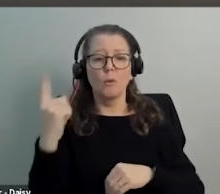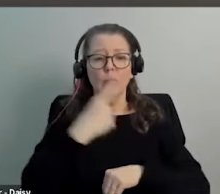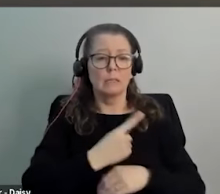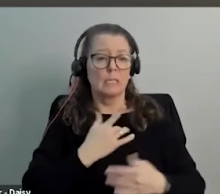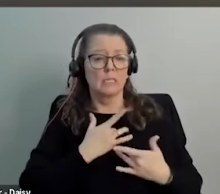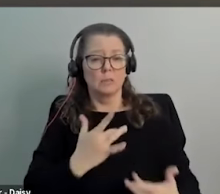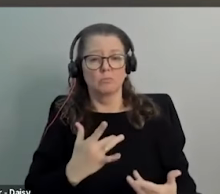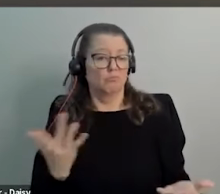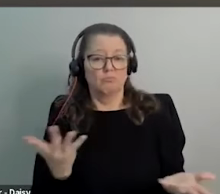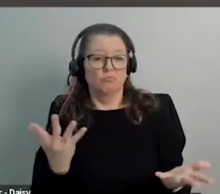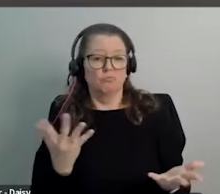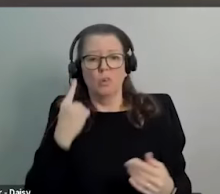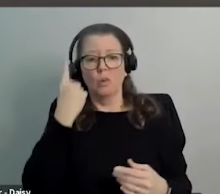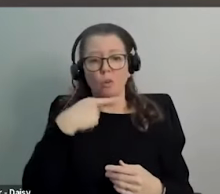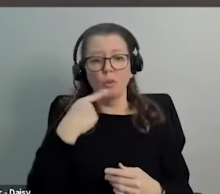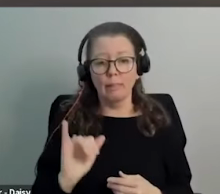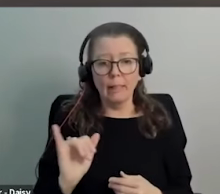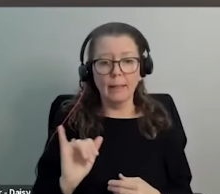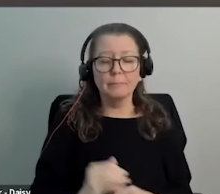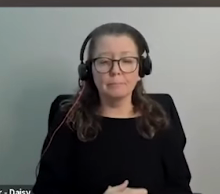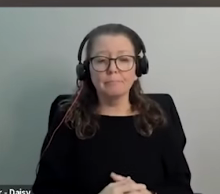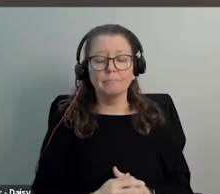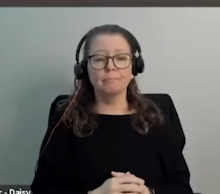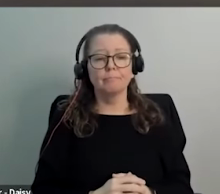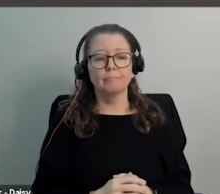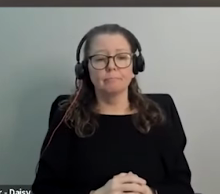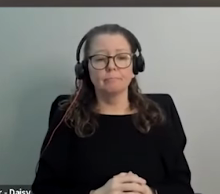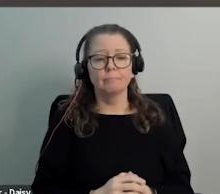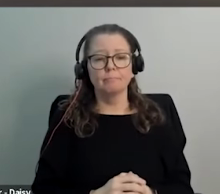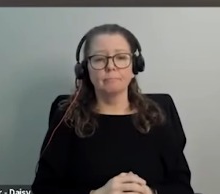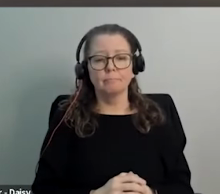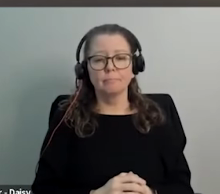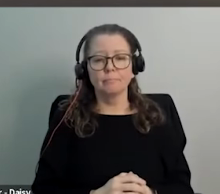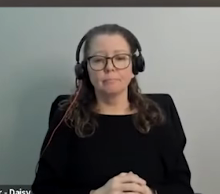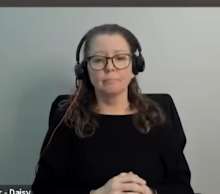And what role do you play in accessibility